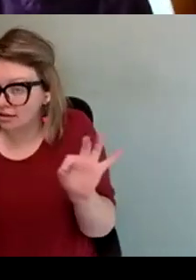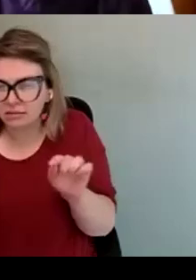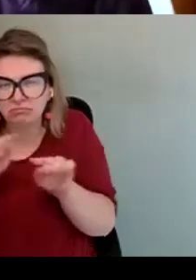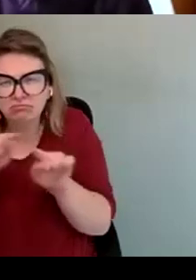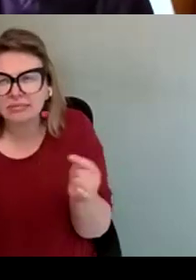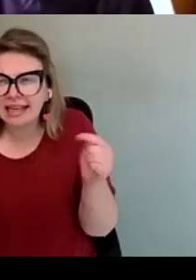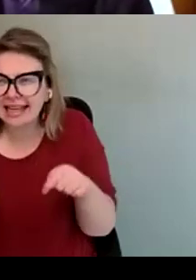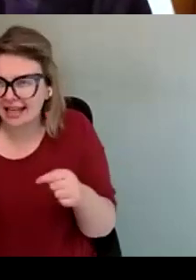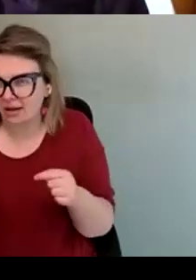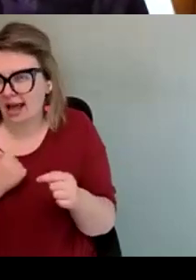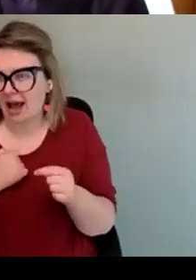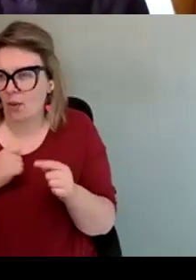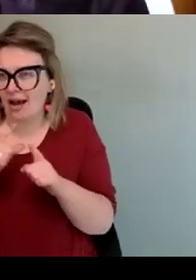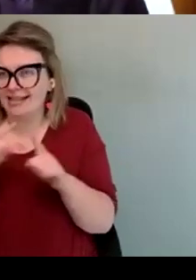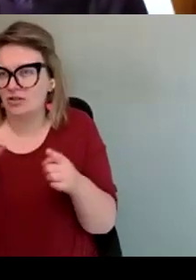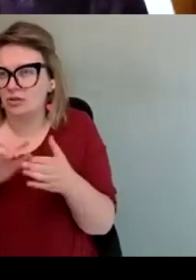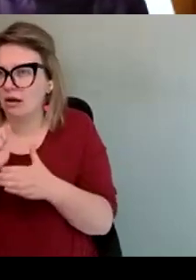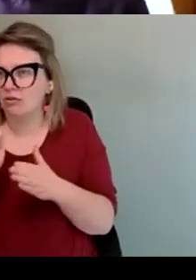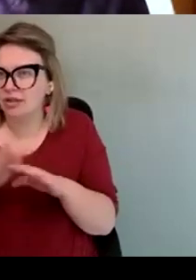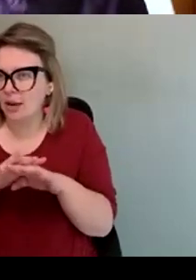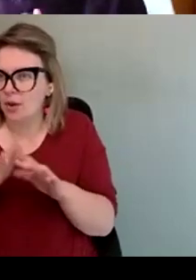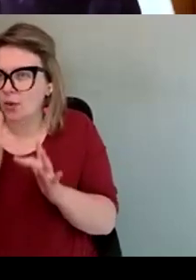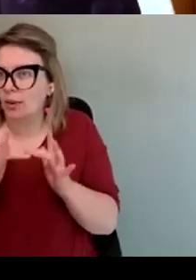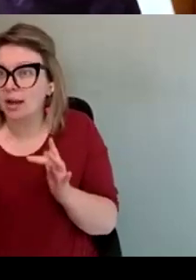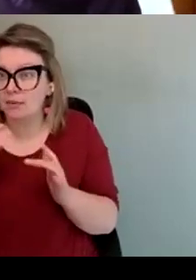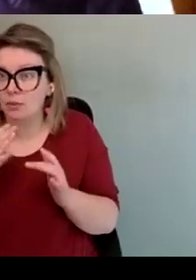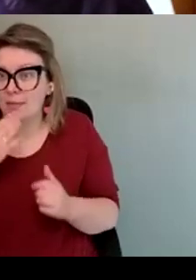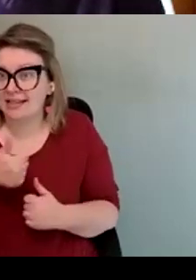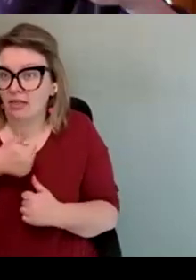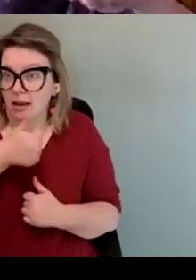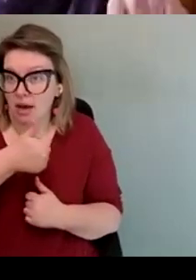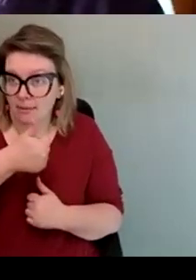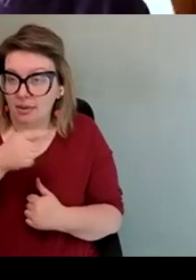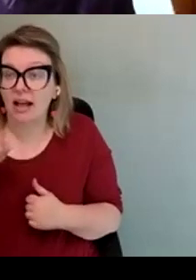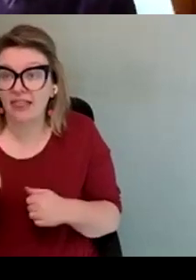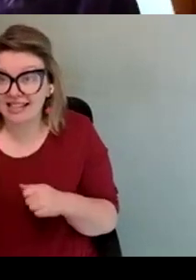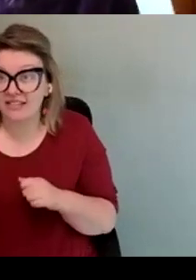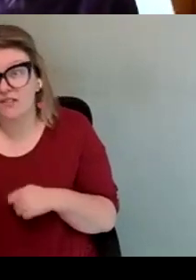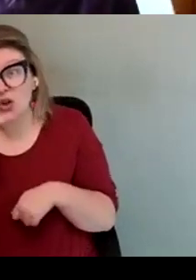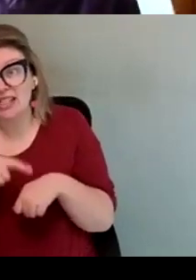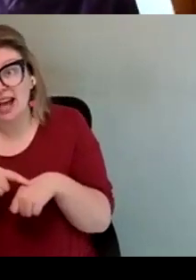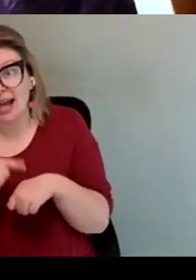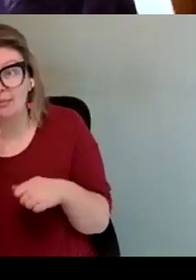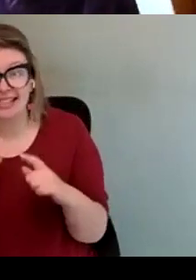before, give us a thumbs up. If this is your first webinar, give us a little heart symbol instead.